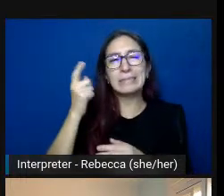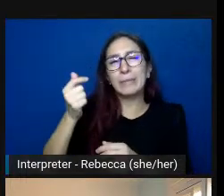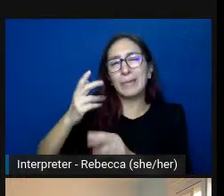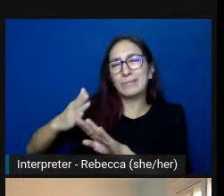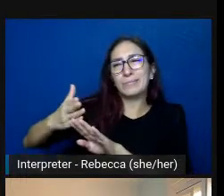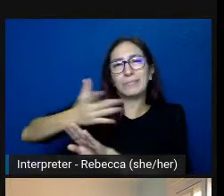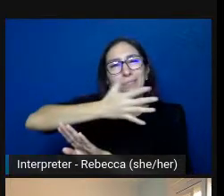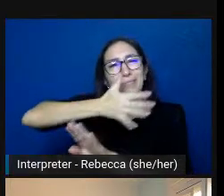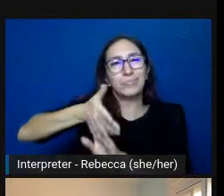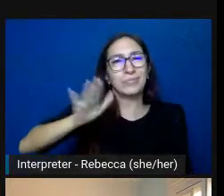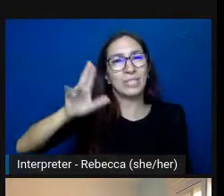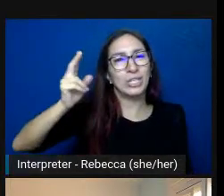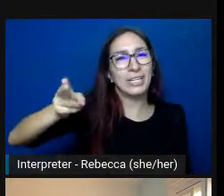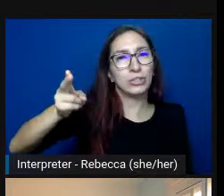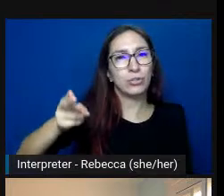A little bit of Joomla politics or history.